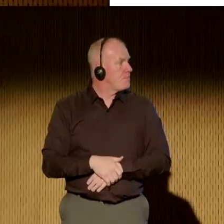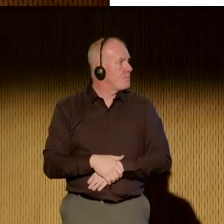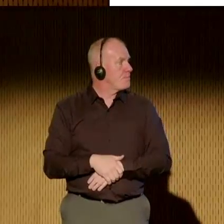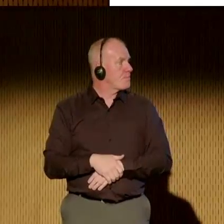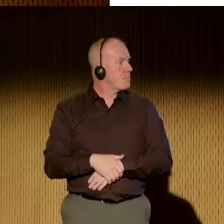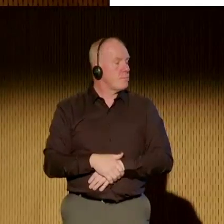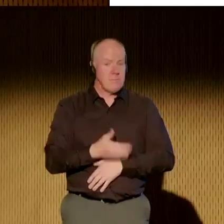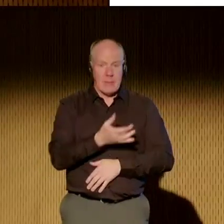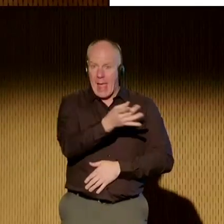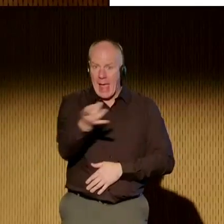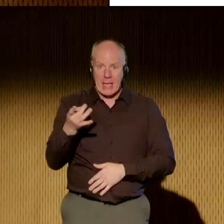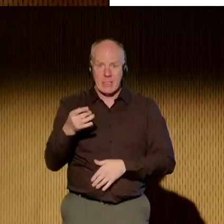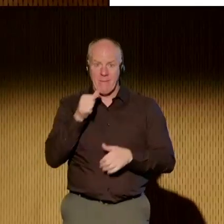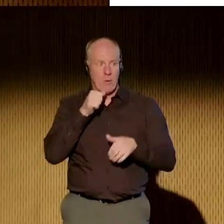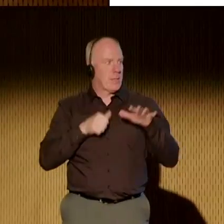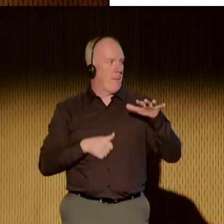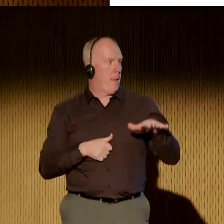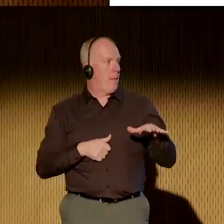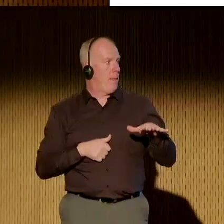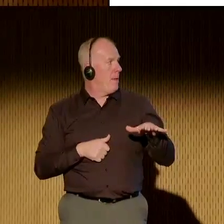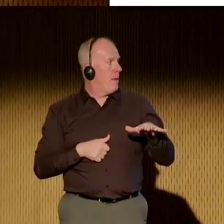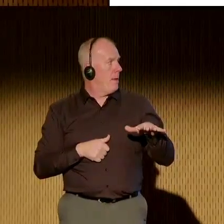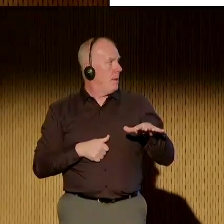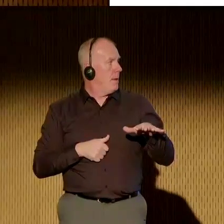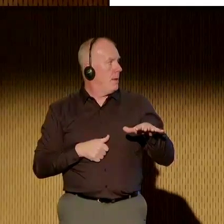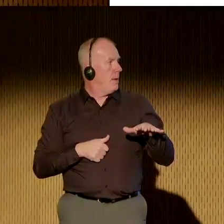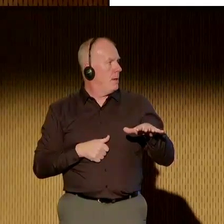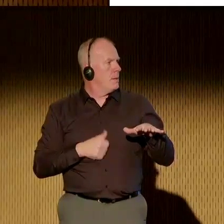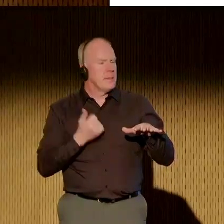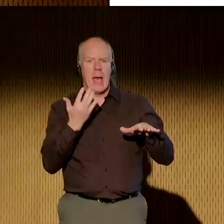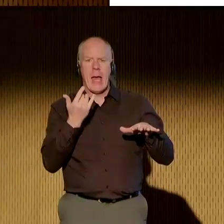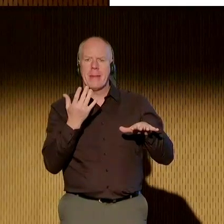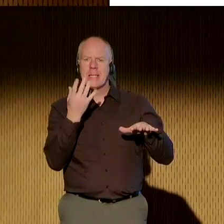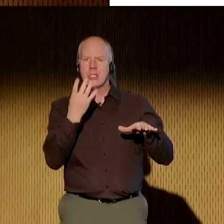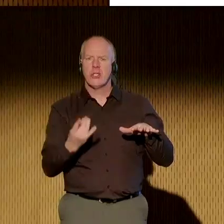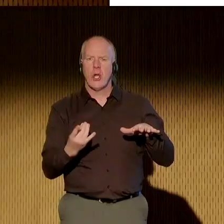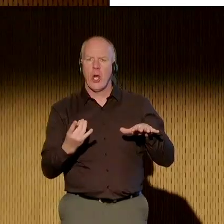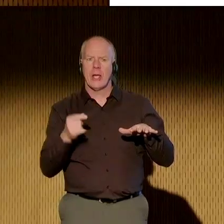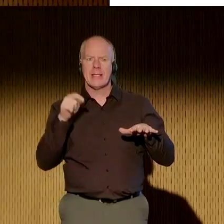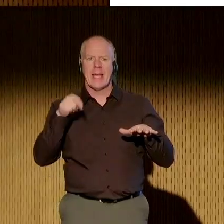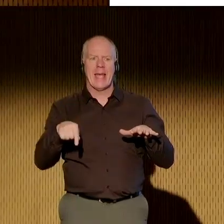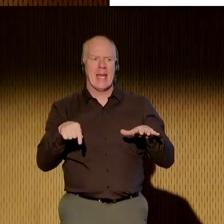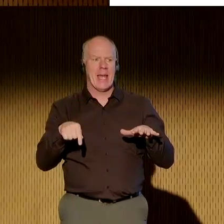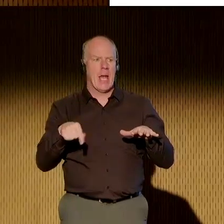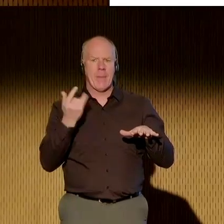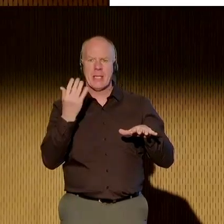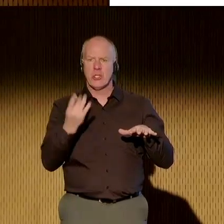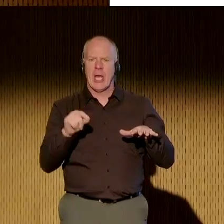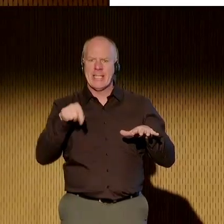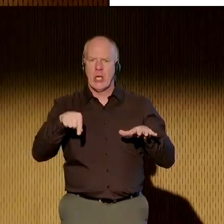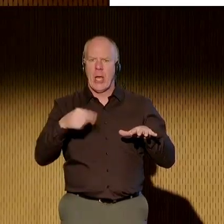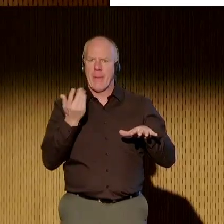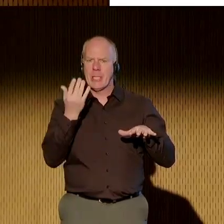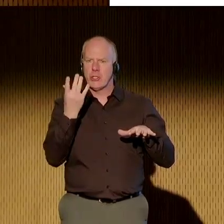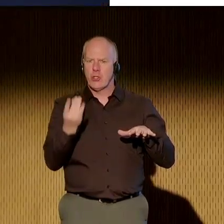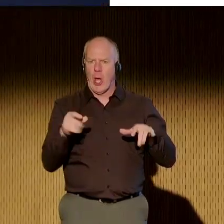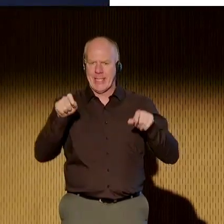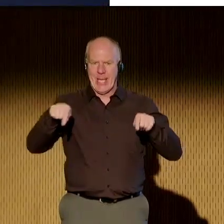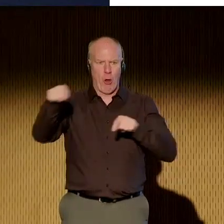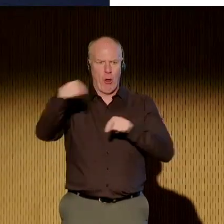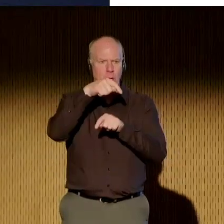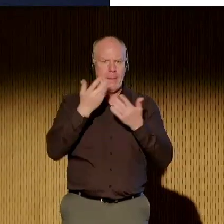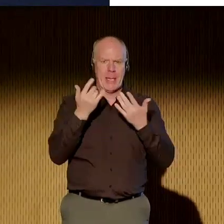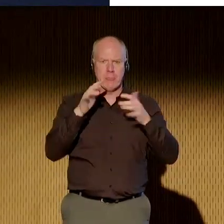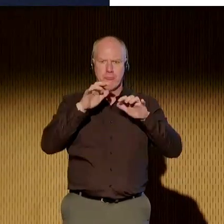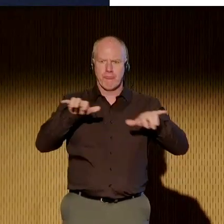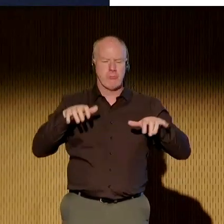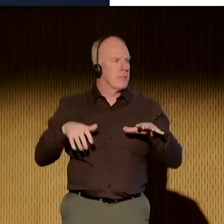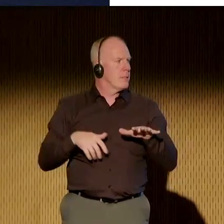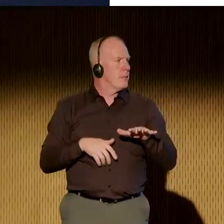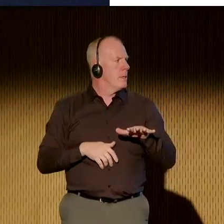I ask here in the first table? How many chairs will be here in this room? Do you think there's